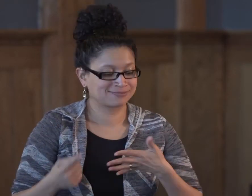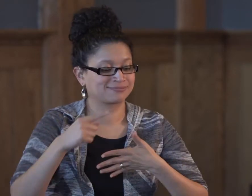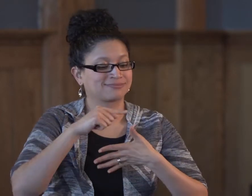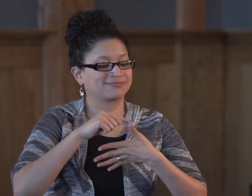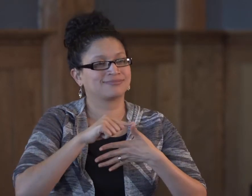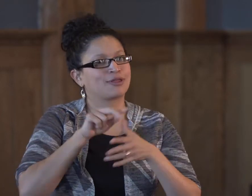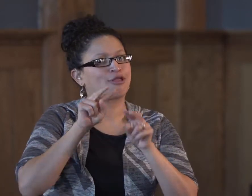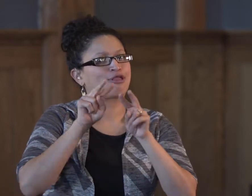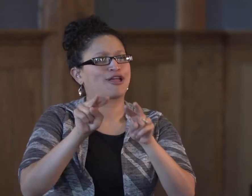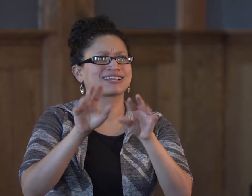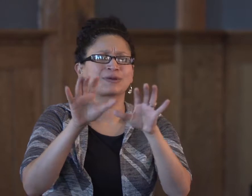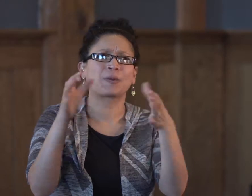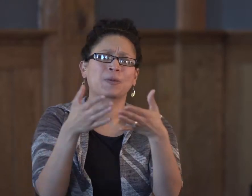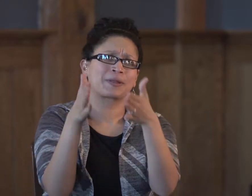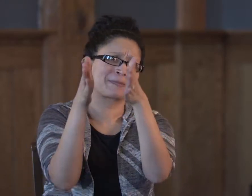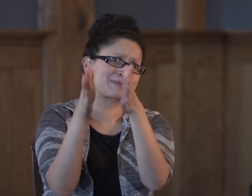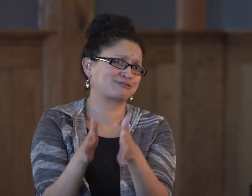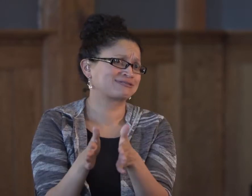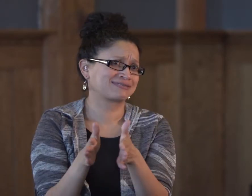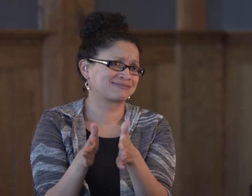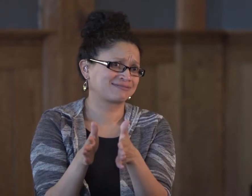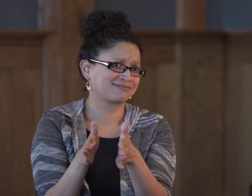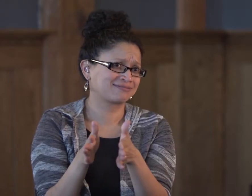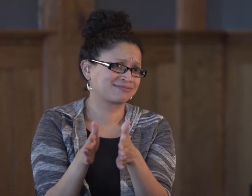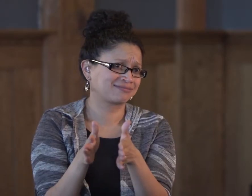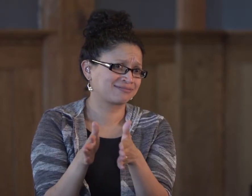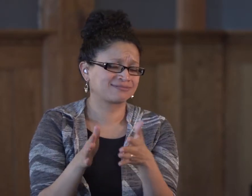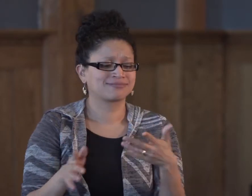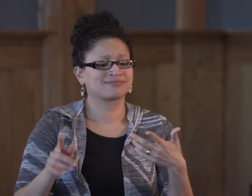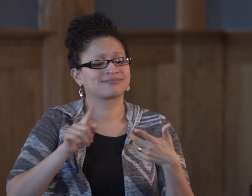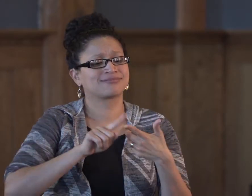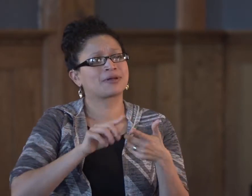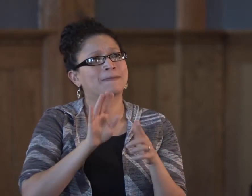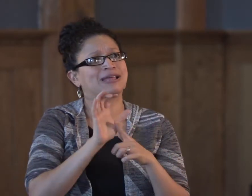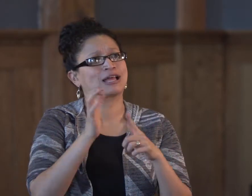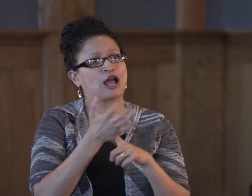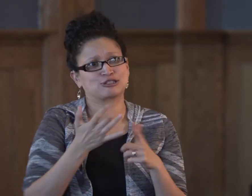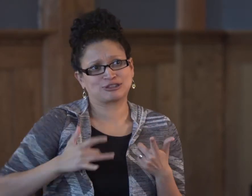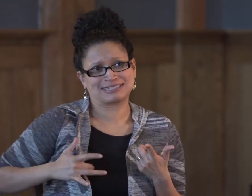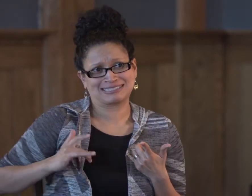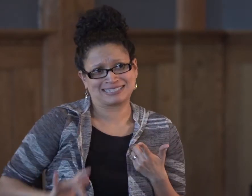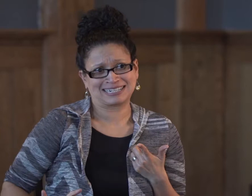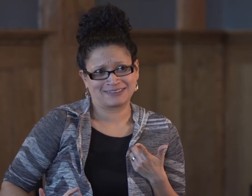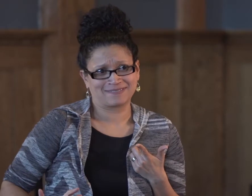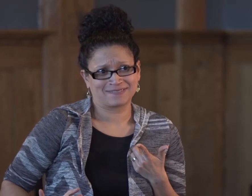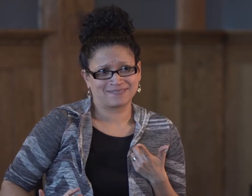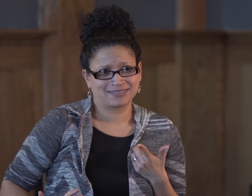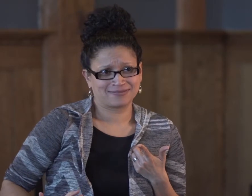community that need to be addressed. Again, looking at Deaf individuals as a whole person,